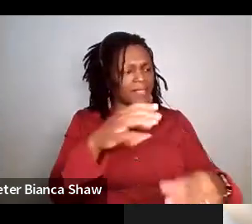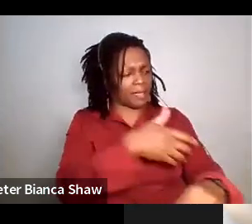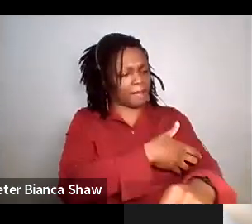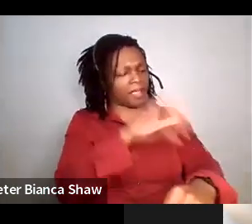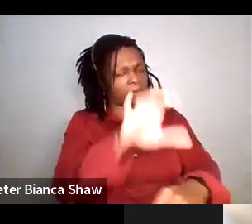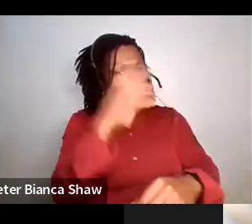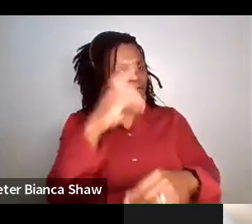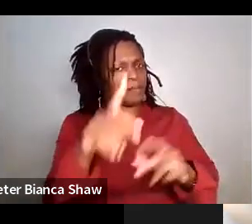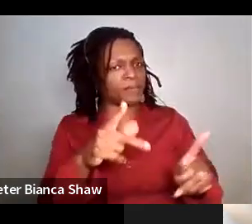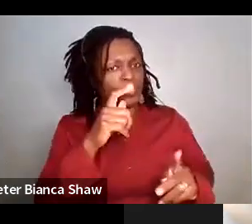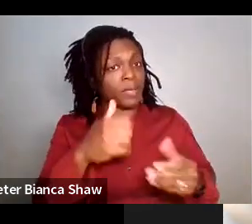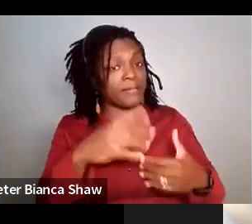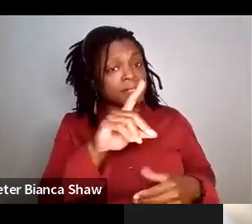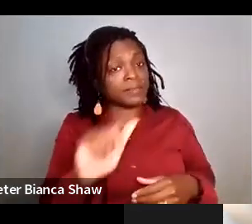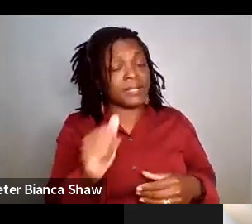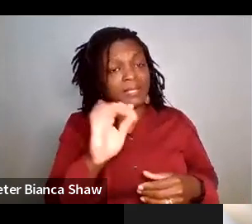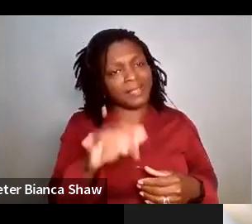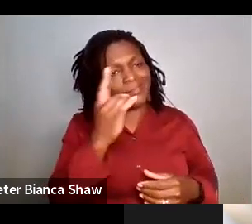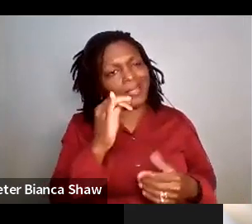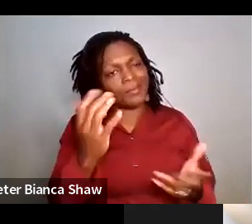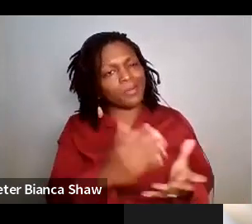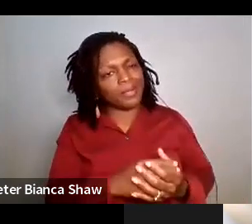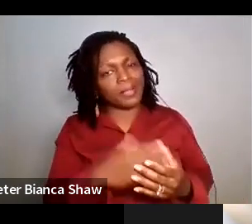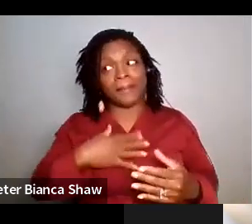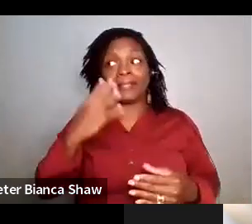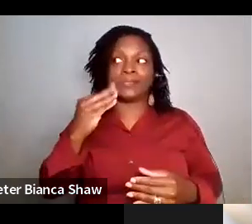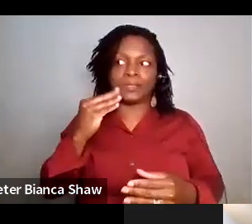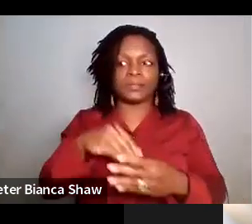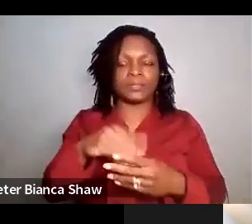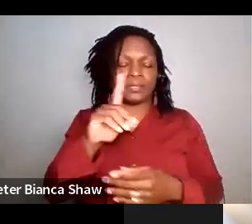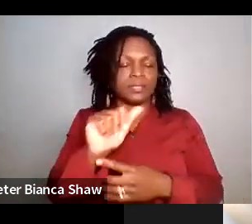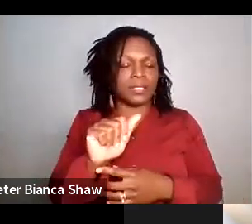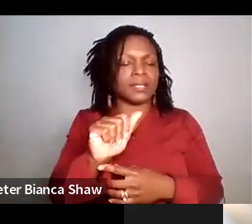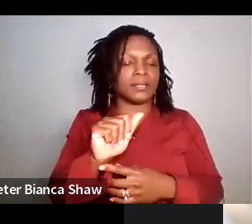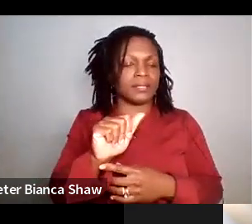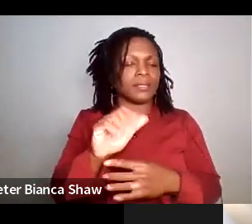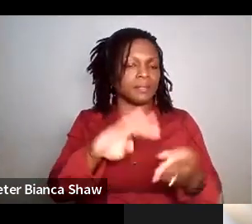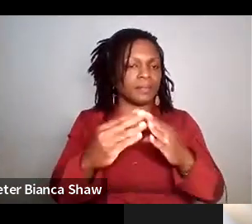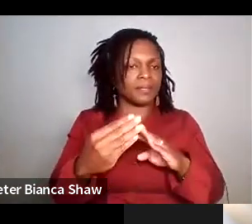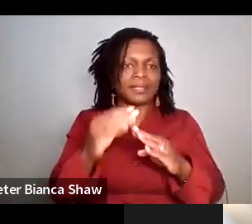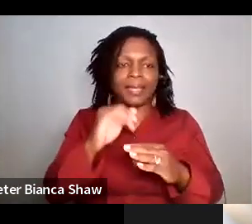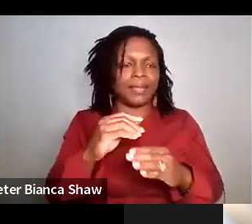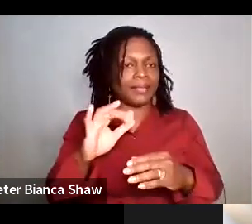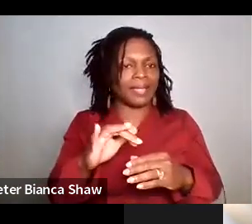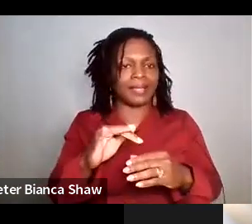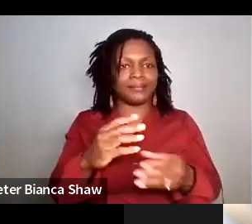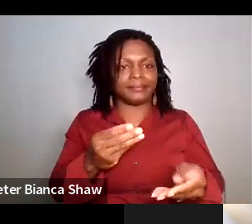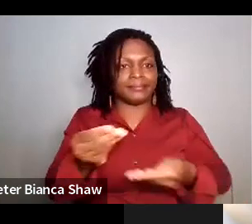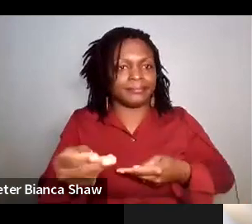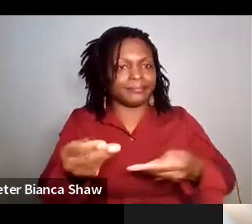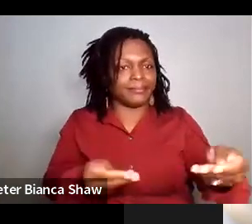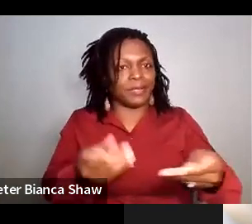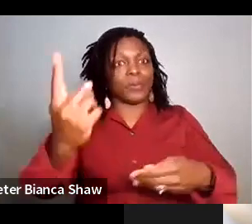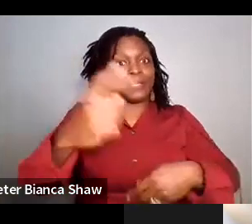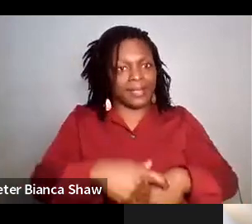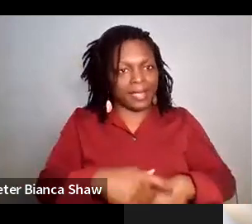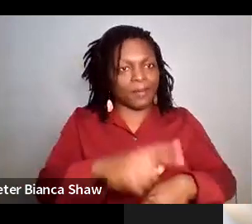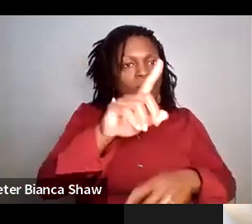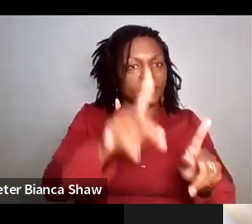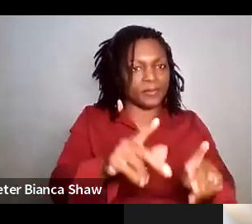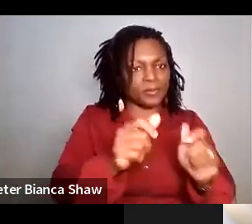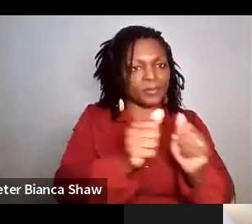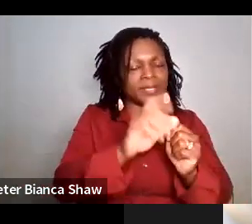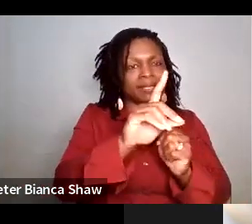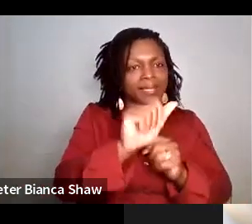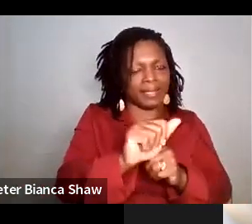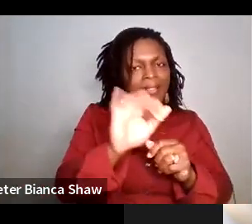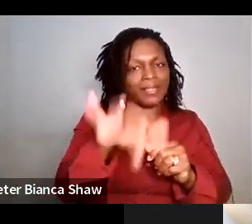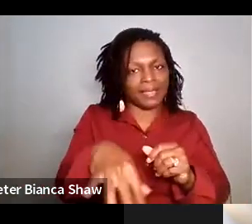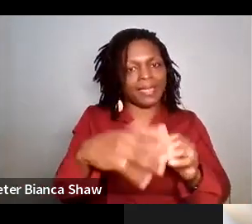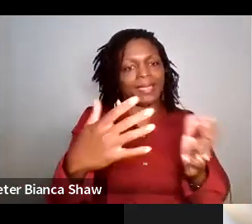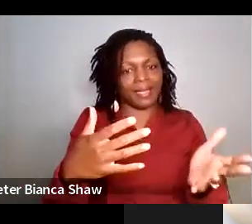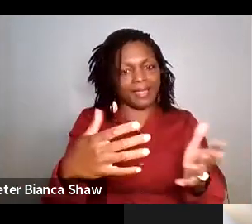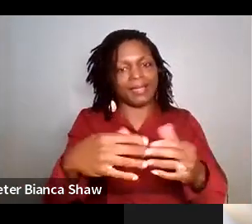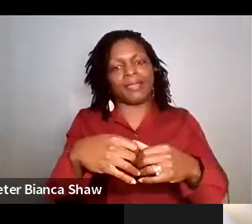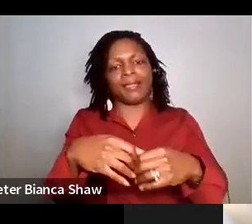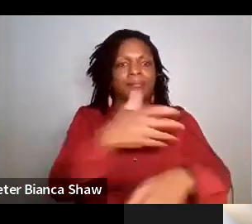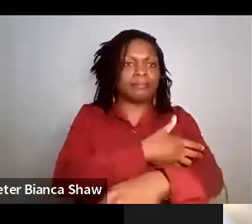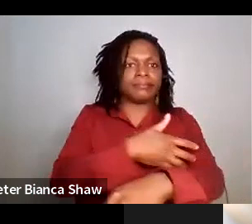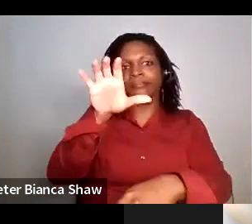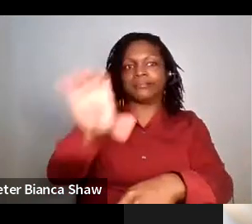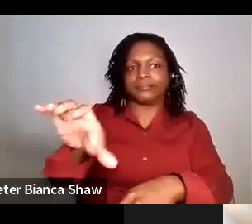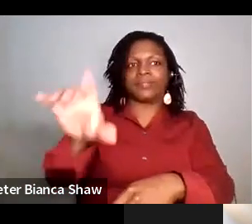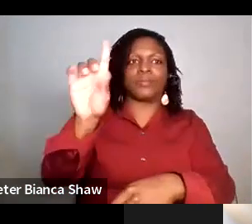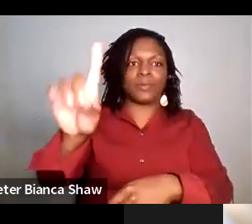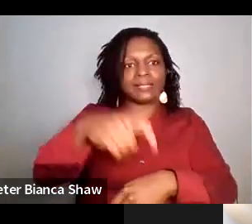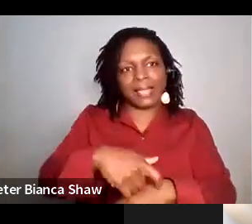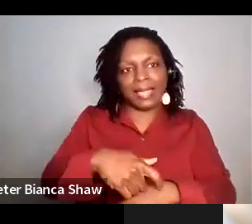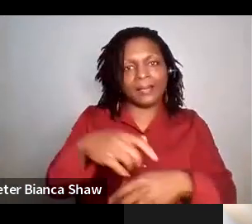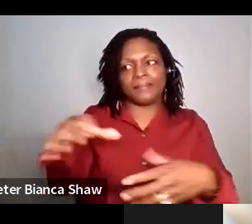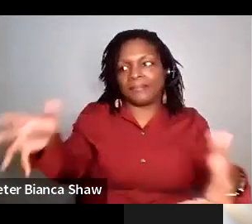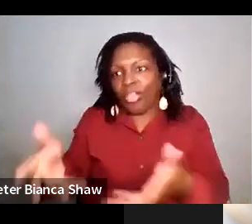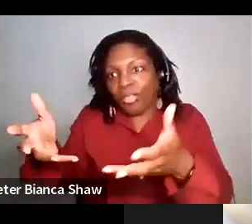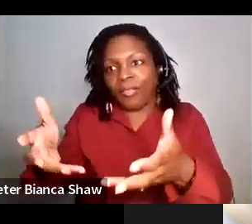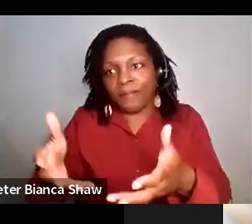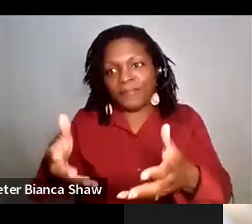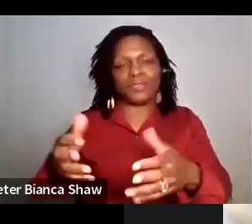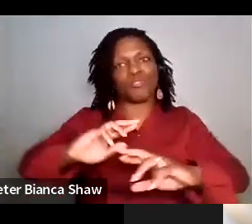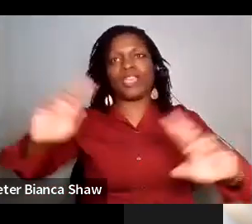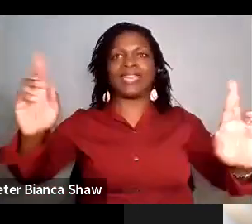Right, and in my experience in the disability community it's not necessarily like a give and take one time event right where you know you have one person with the disability, the other person with the disability empowered, or are ready to ready to be self-determined but rather